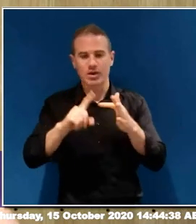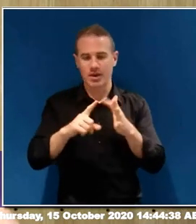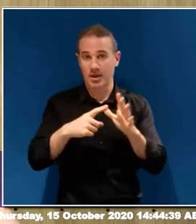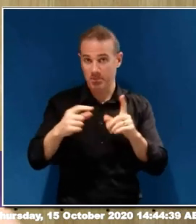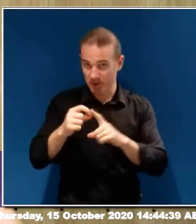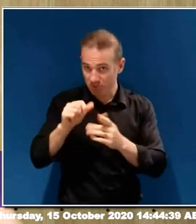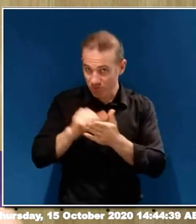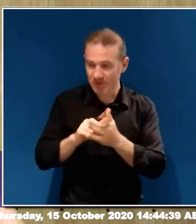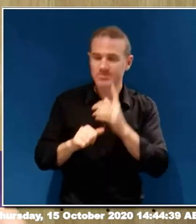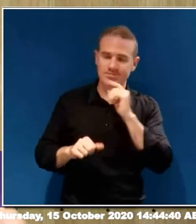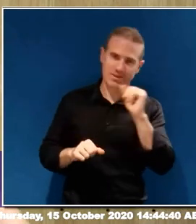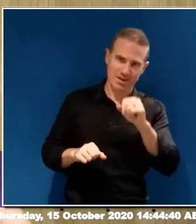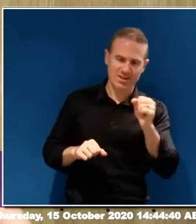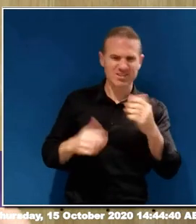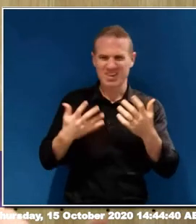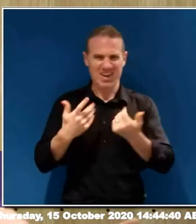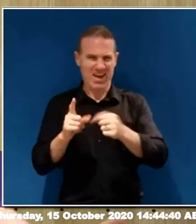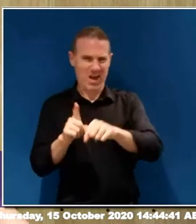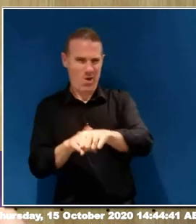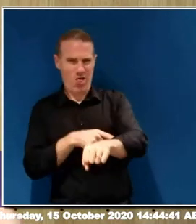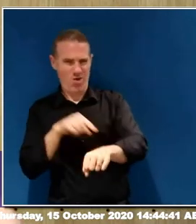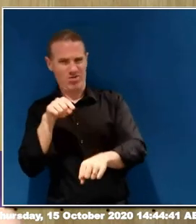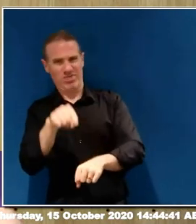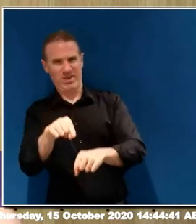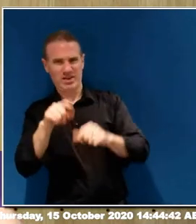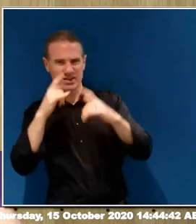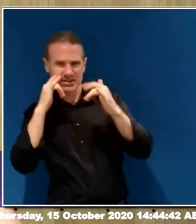I'm experienced in them and so from whoa to go I would do